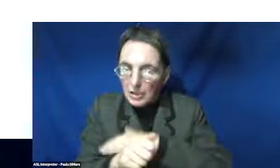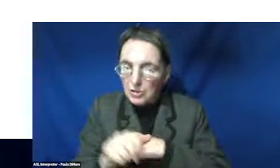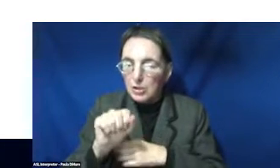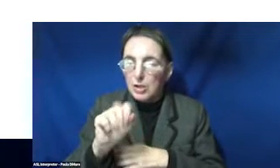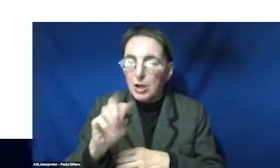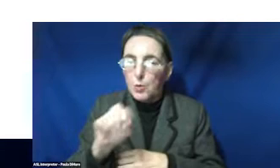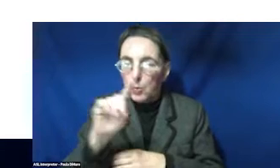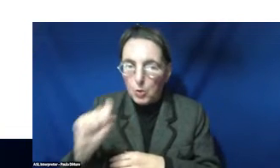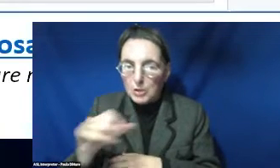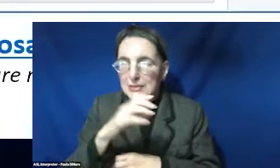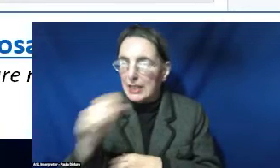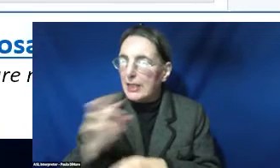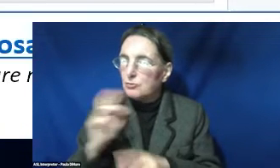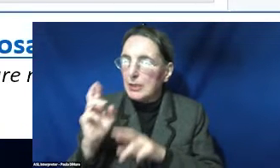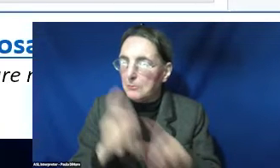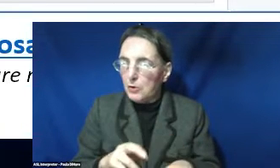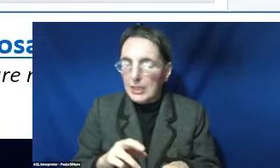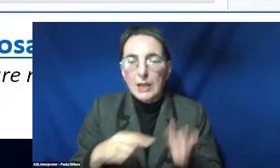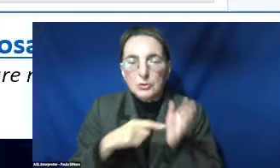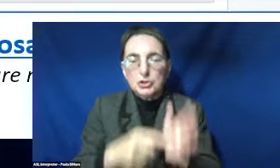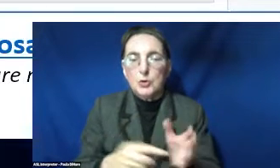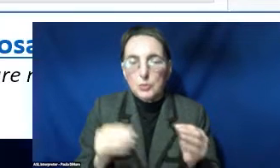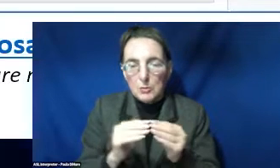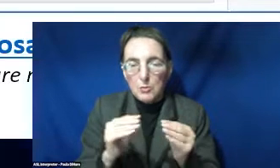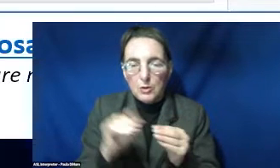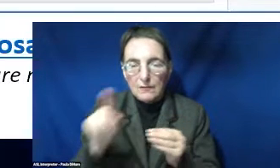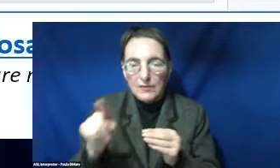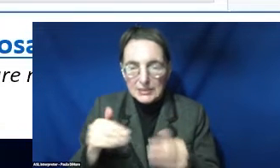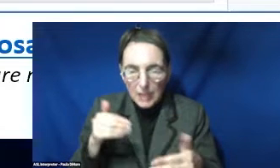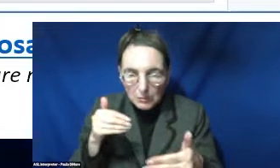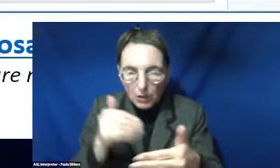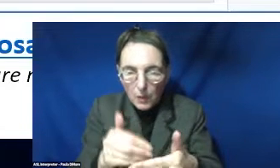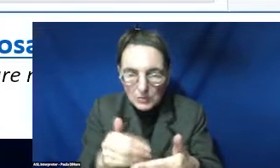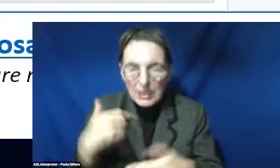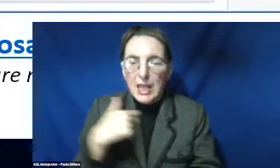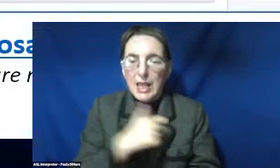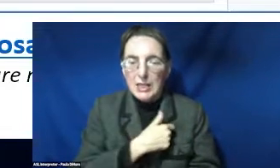And I will show you more of this up close as we get into the demo.